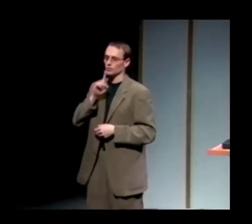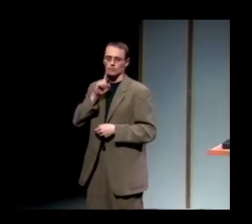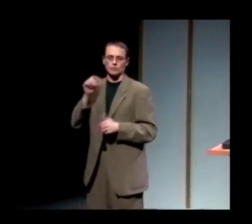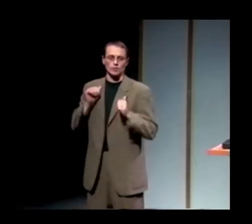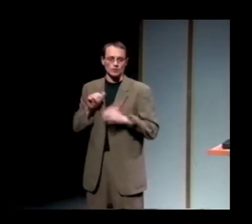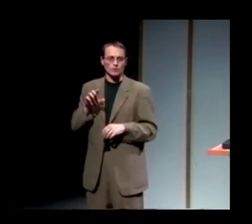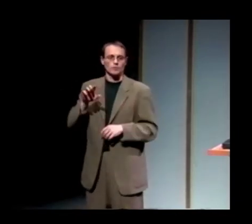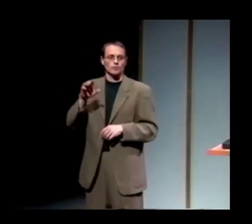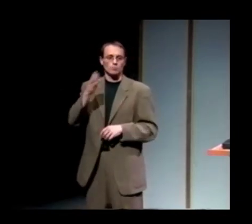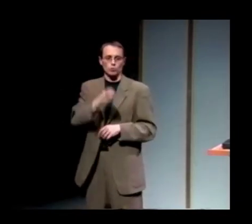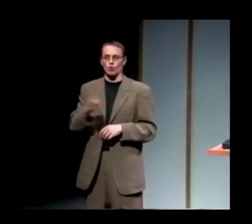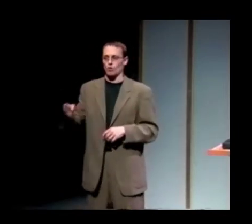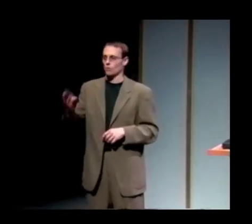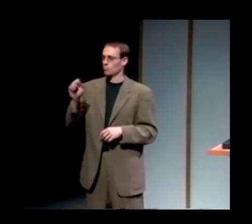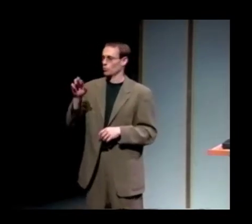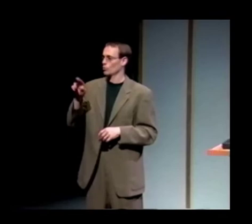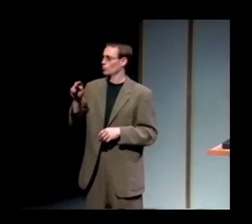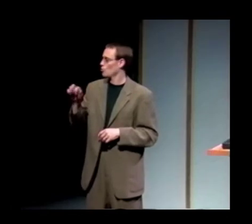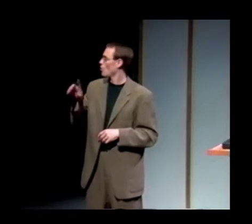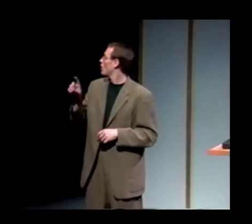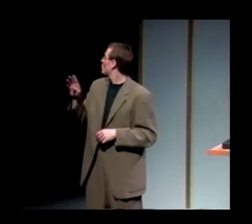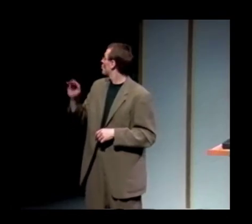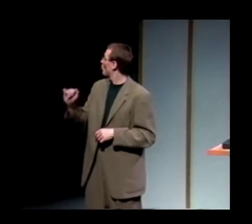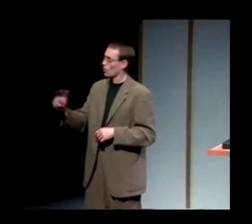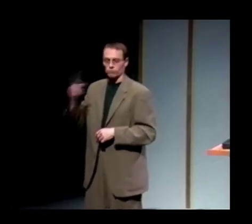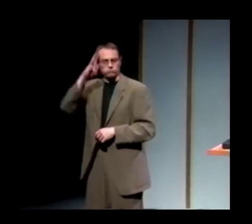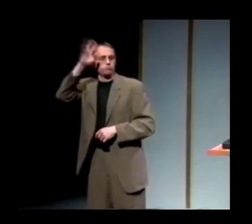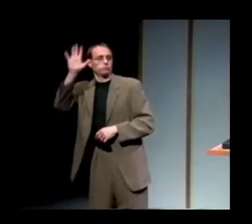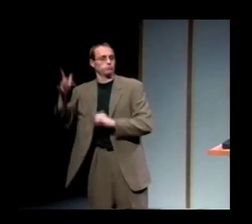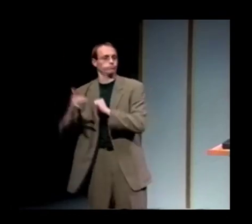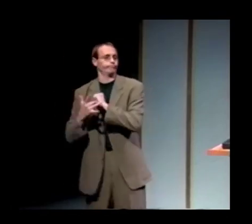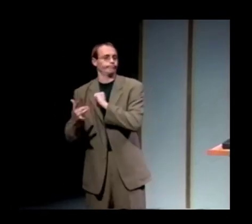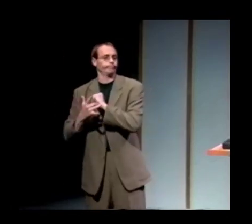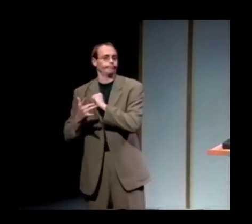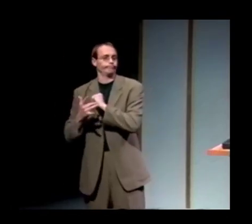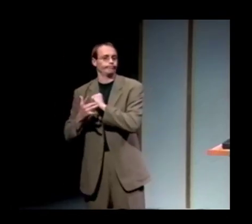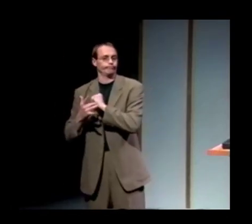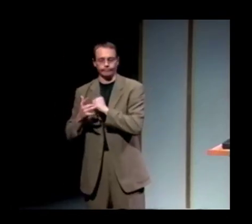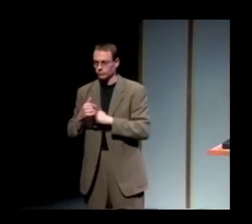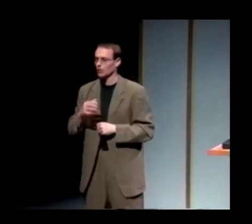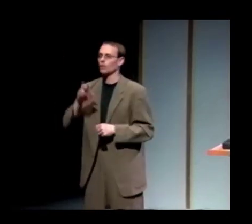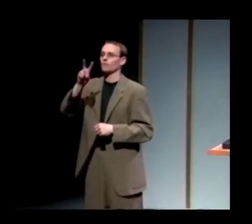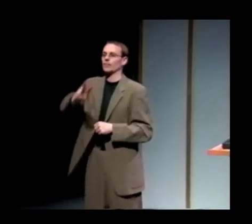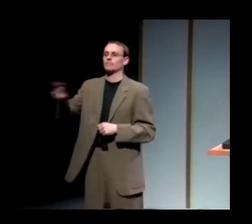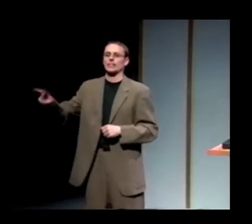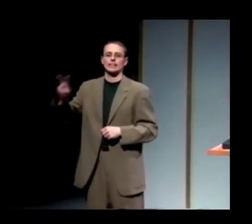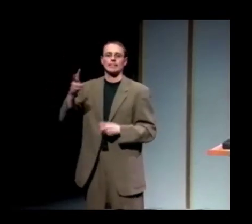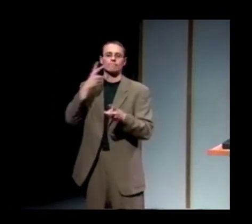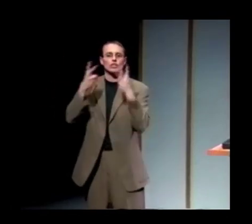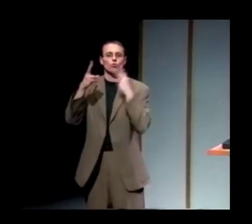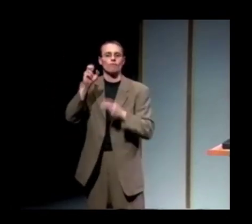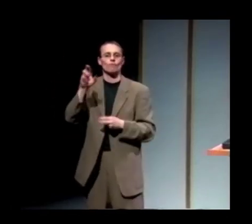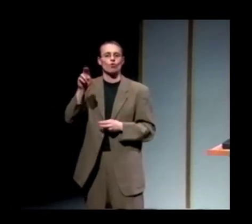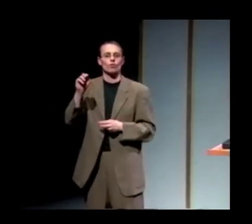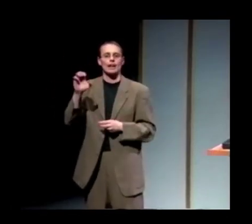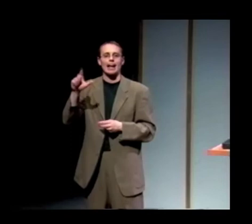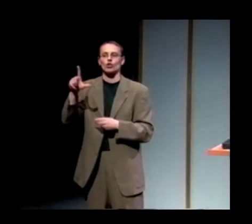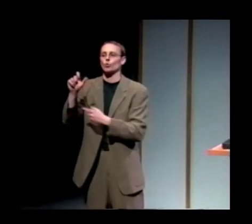MANY YEARS AGO IN DEAF PERFORMANCE, BERNARD BRAGG-- THIS WAS HIS THING.